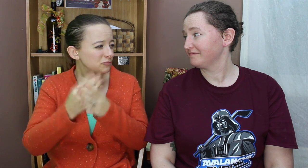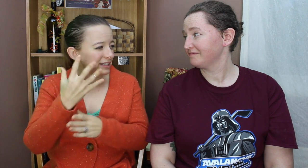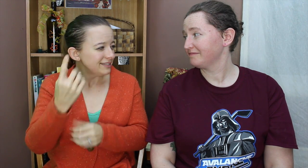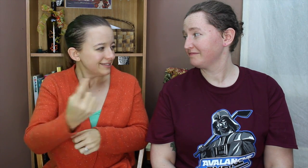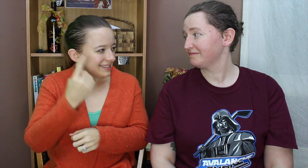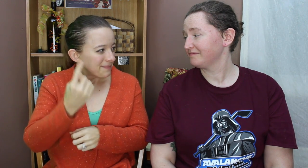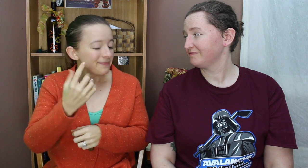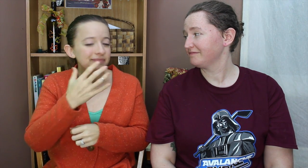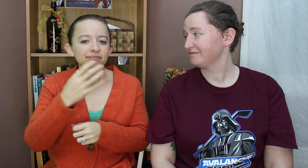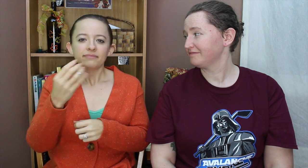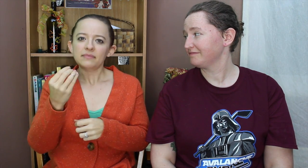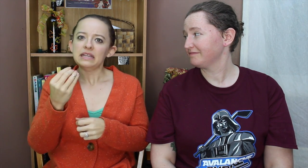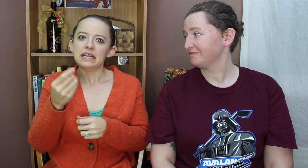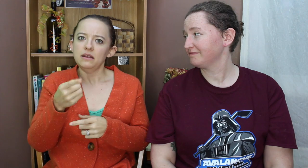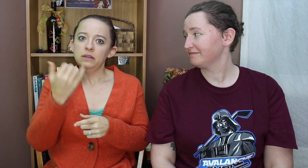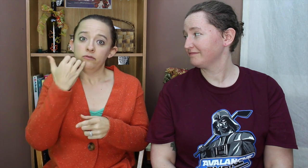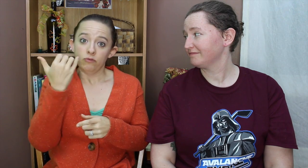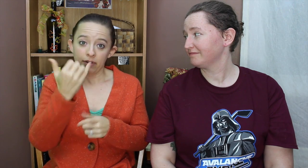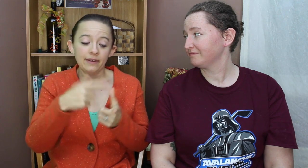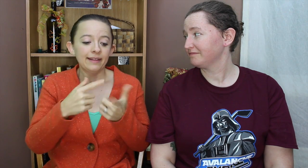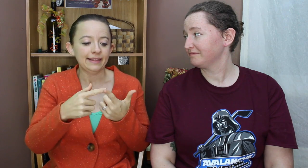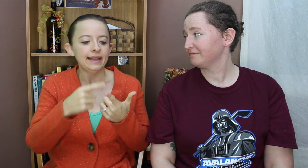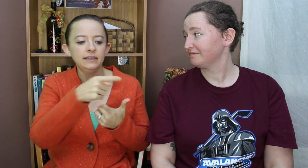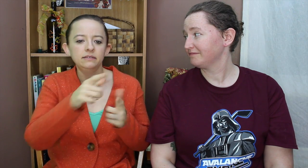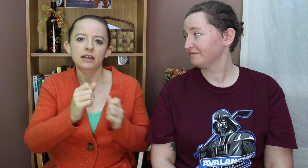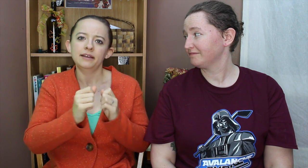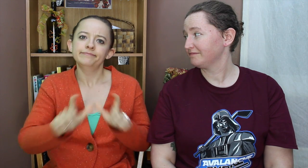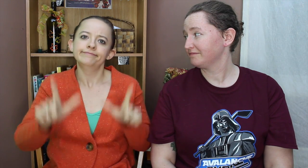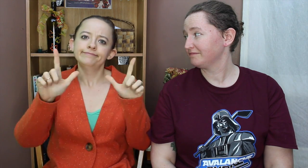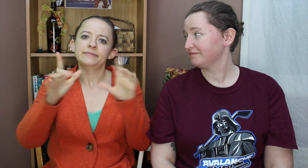company, like Mountain Springs or something and then